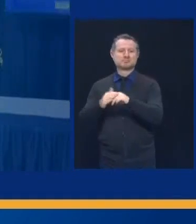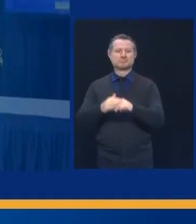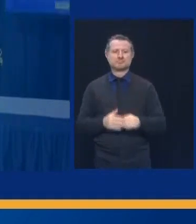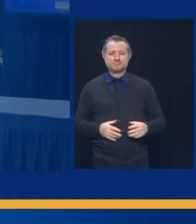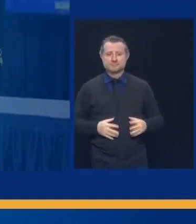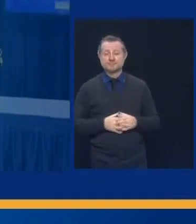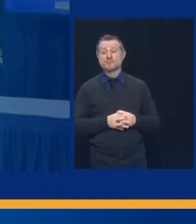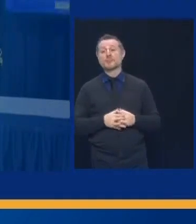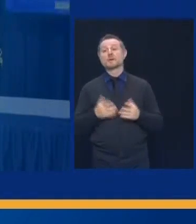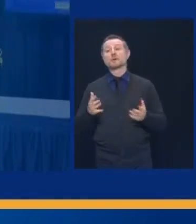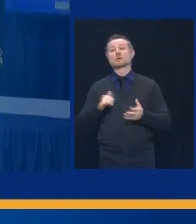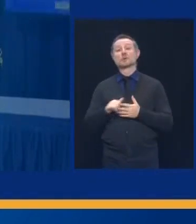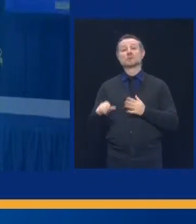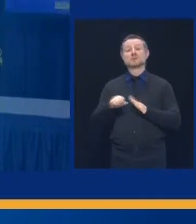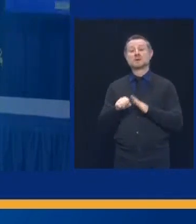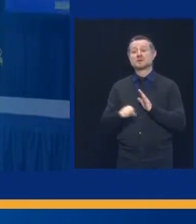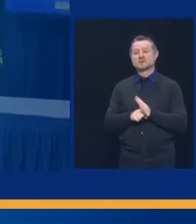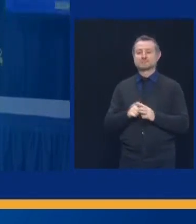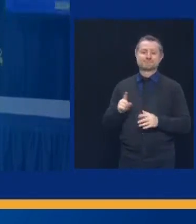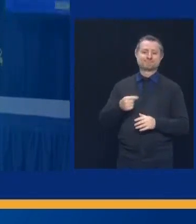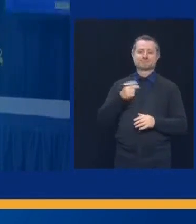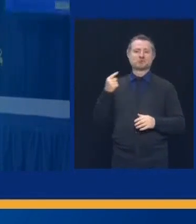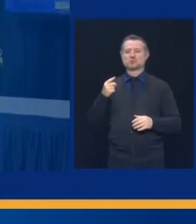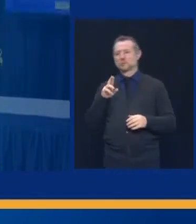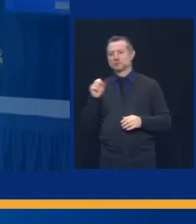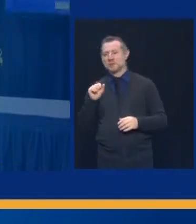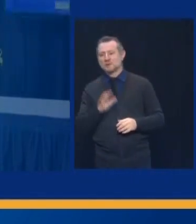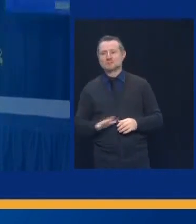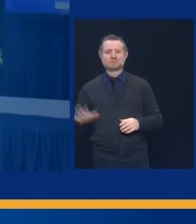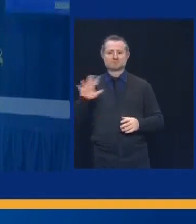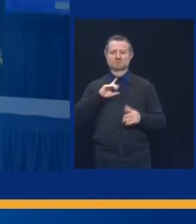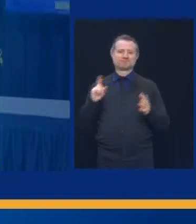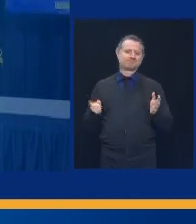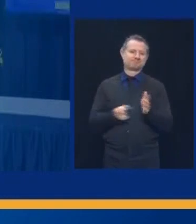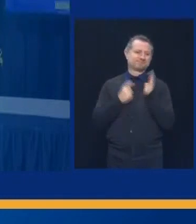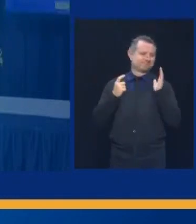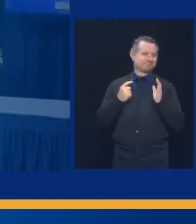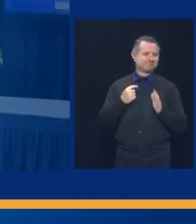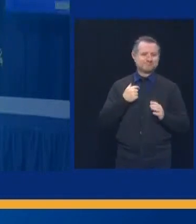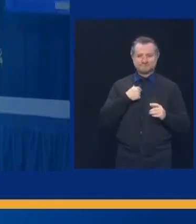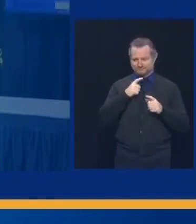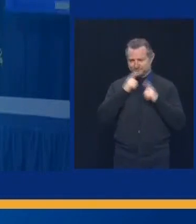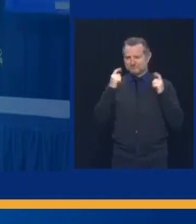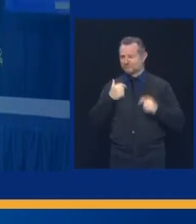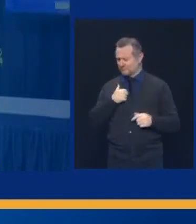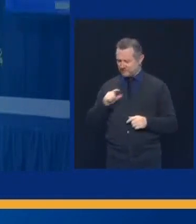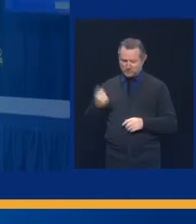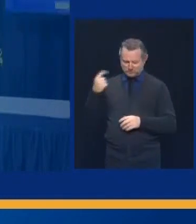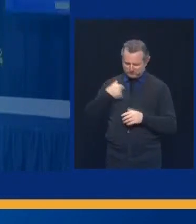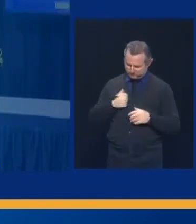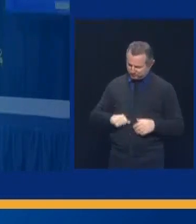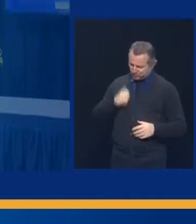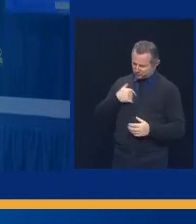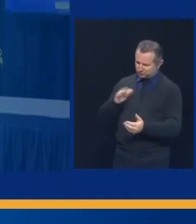130,000 LIVES JUST BY SAYING, "WEAR A MASK"? WHY NOT? AS ItíBu SAID BEFORE, NEW YORK WAS